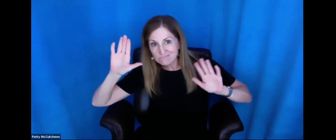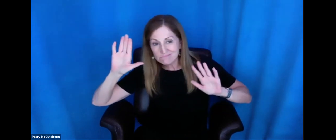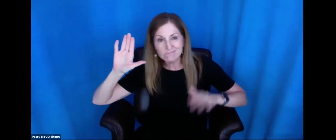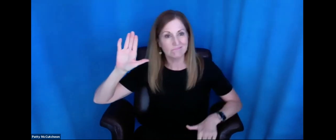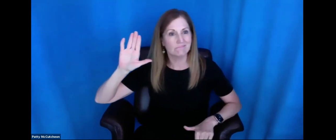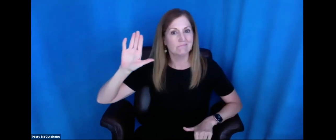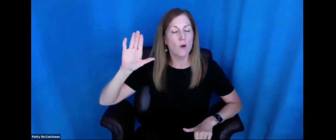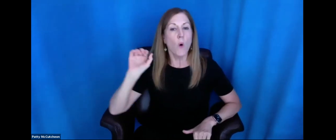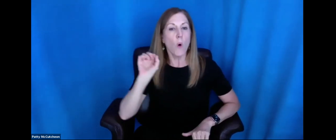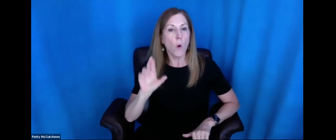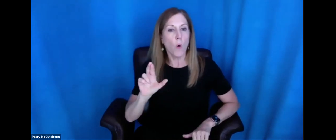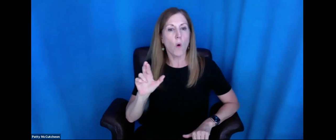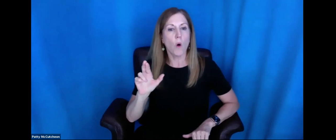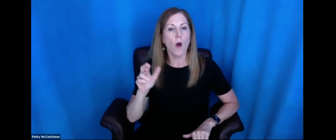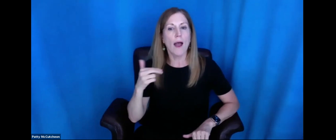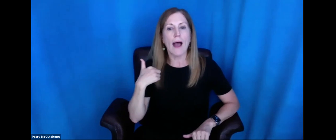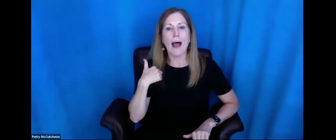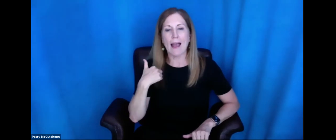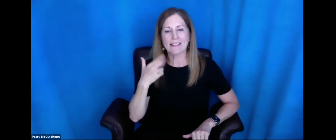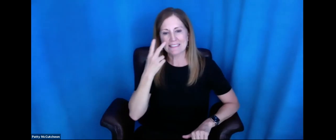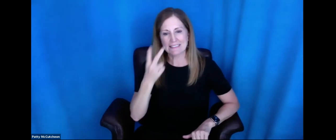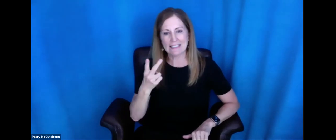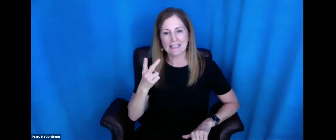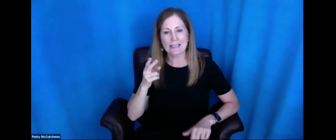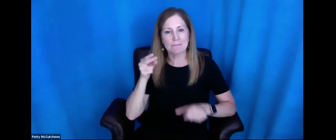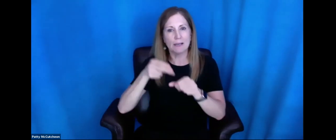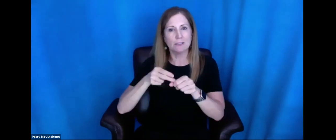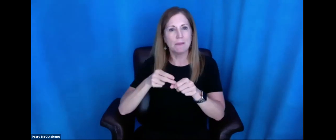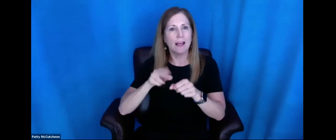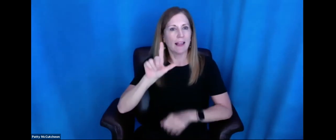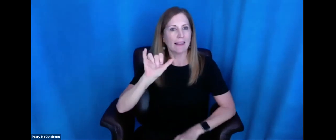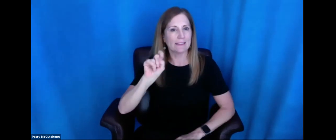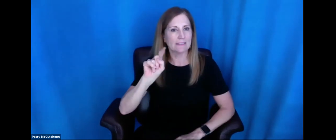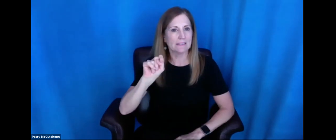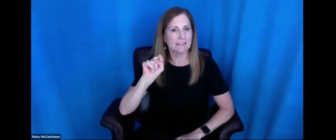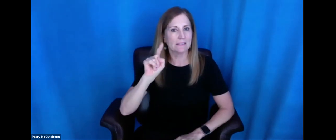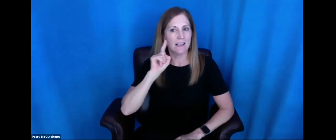I'm also looking at the participants list for virtual hand raising.